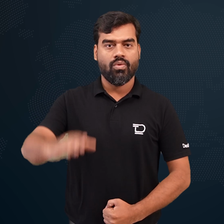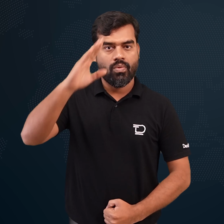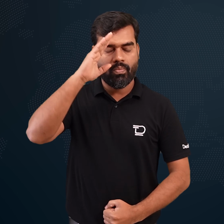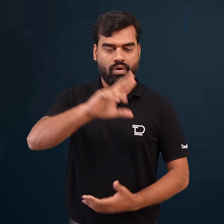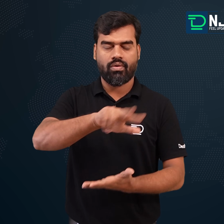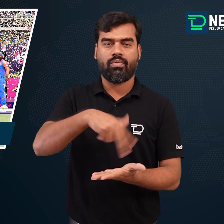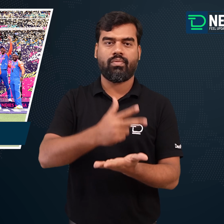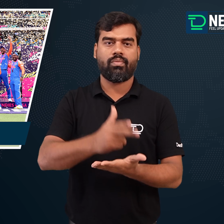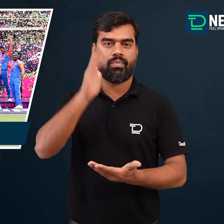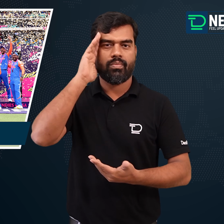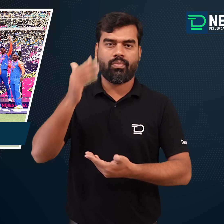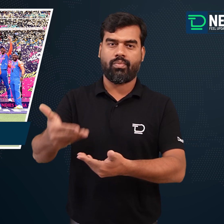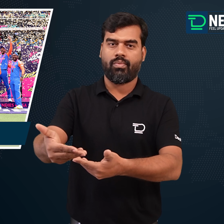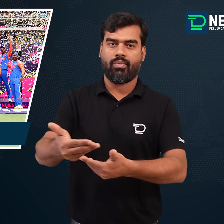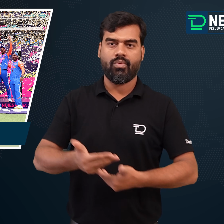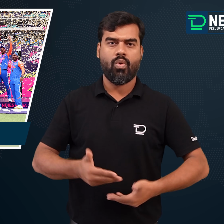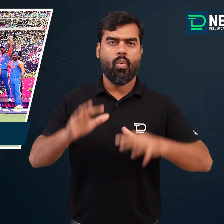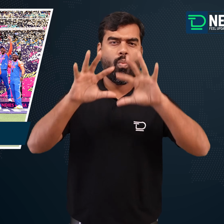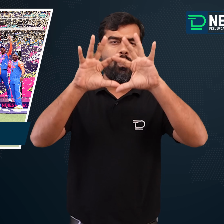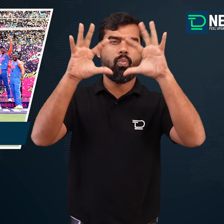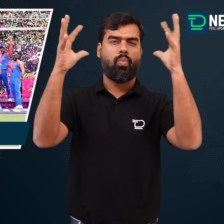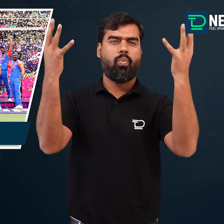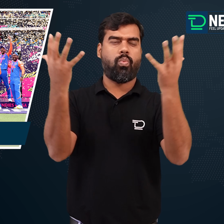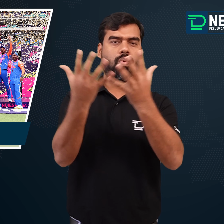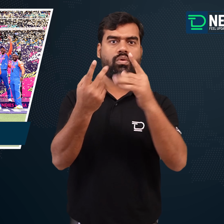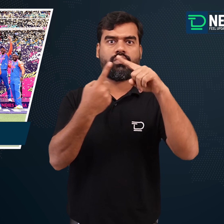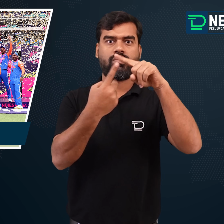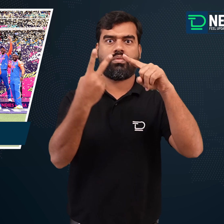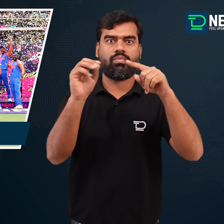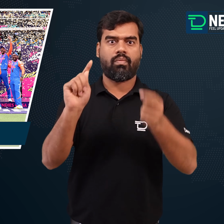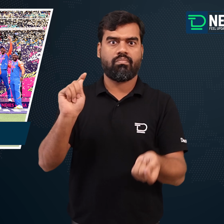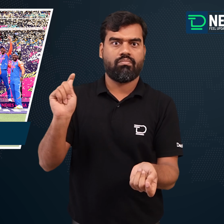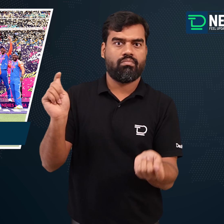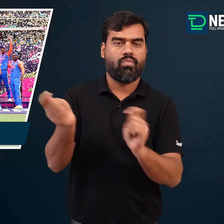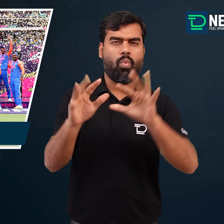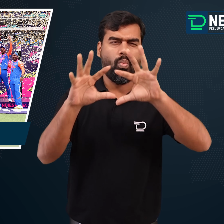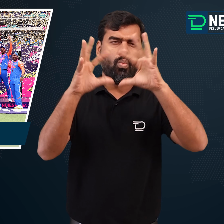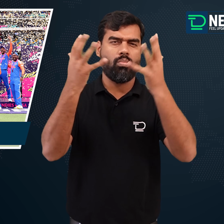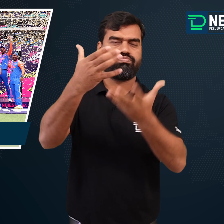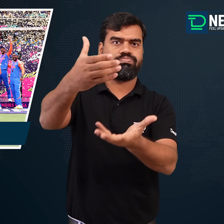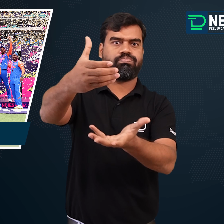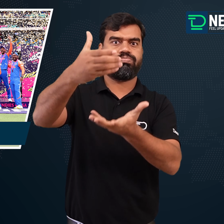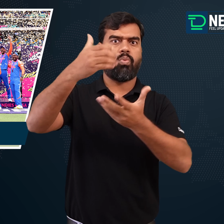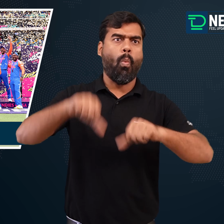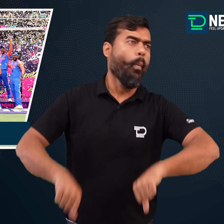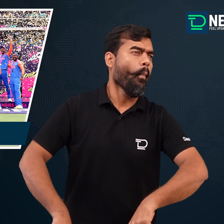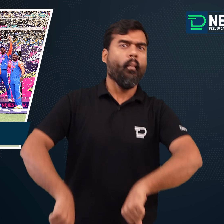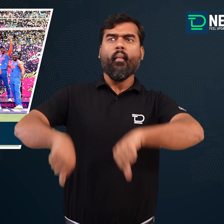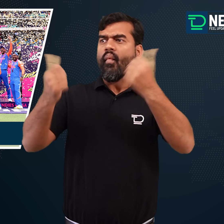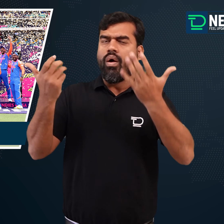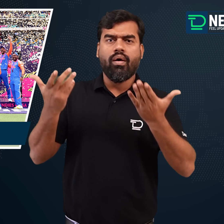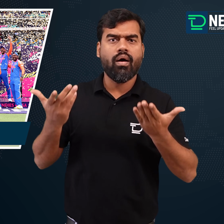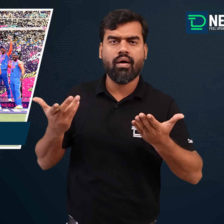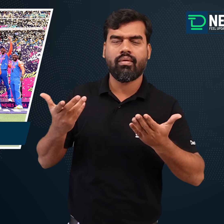Hi, welcome to Deaf Talks News. We all know that our Indian cricket team won the T20 world cup 2024,